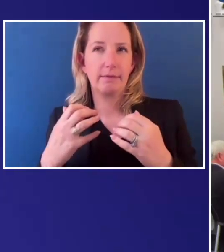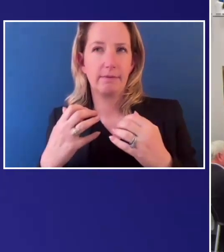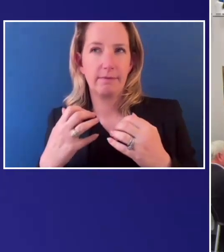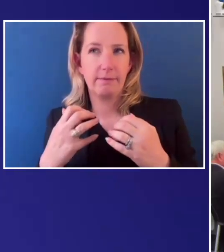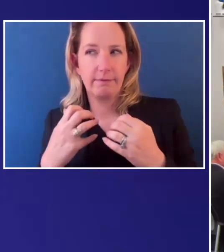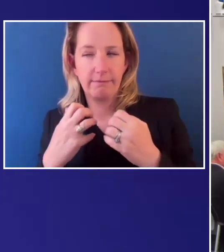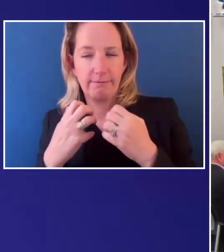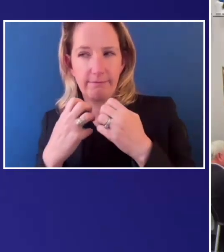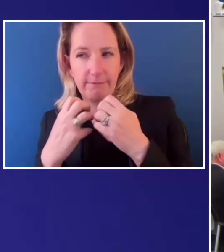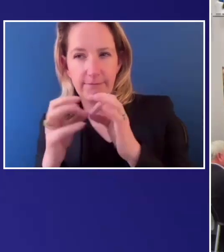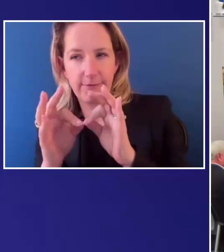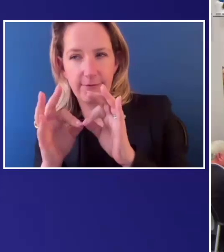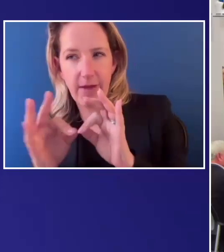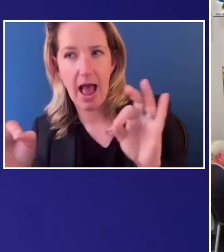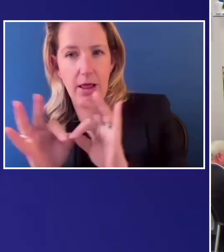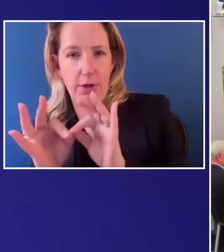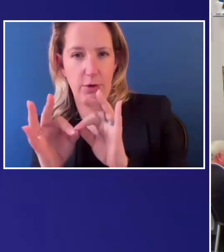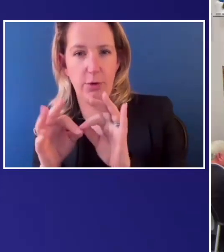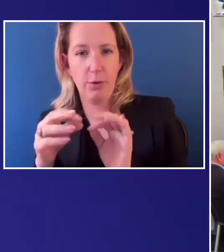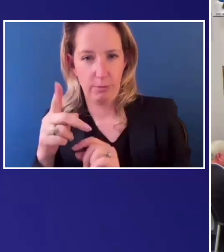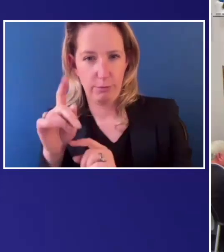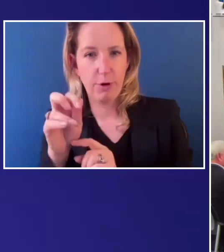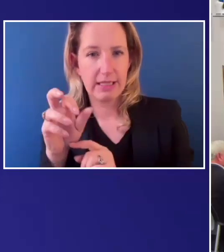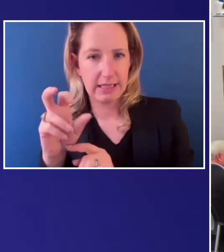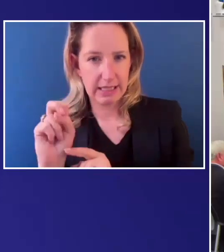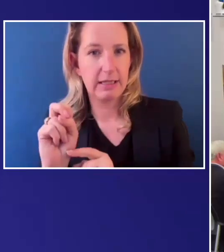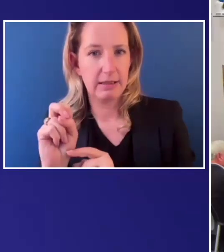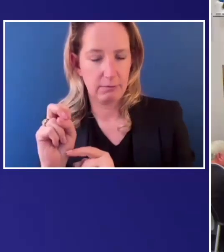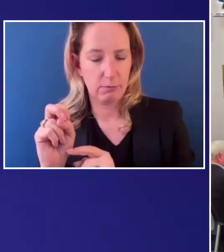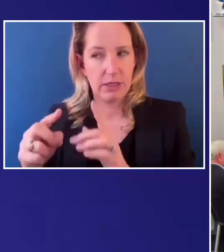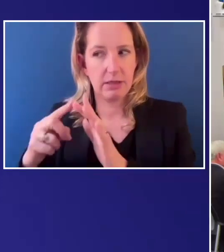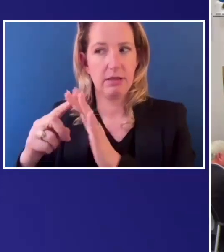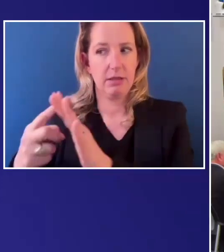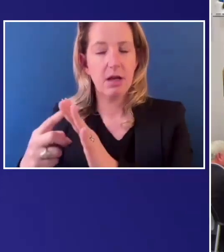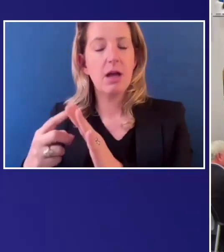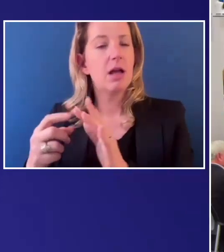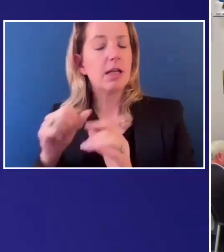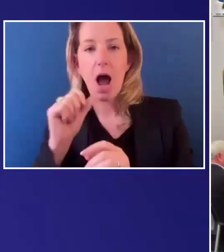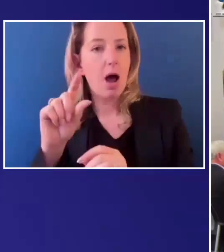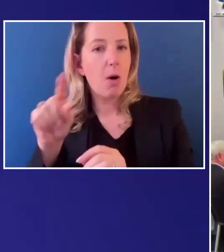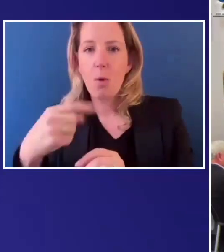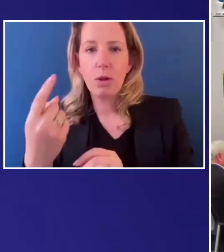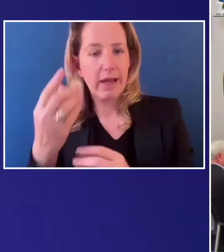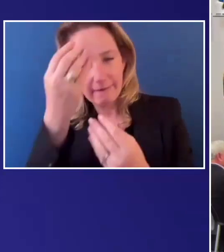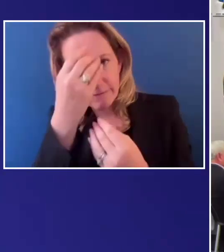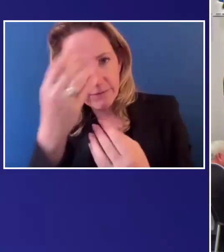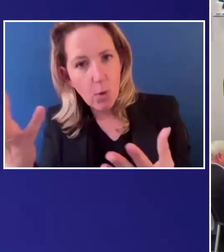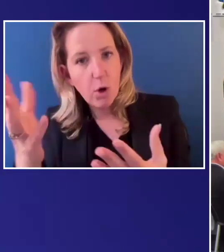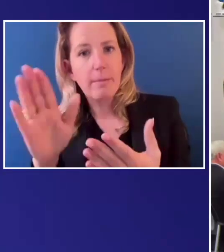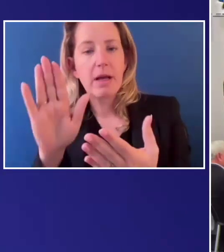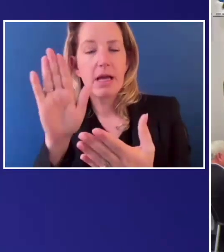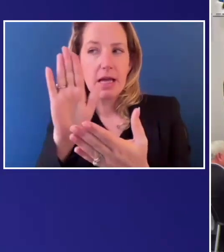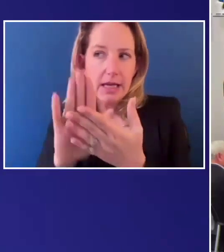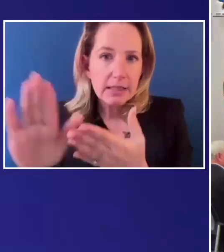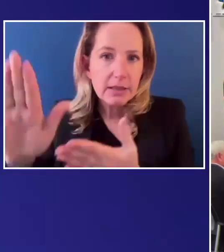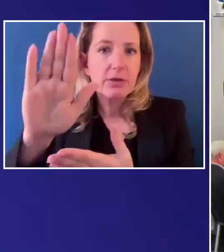not just to inform institutions and students, but to inform those who co-invest. And I won't comment on